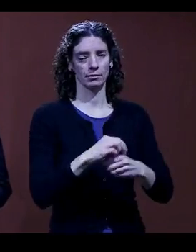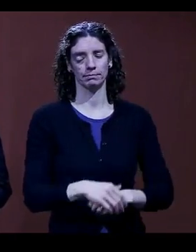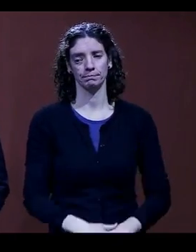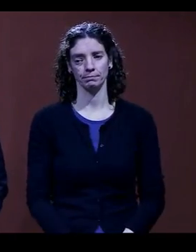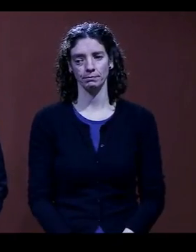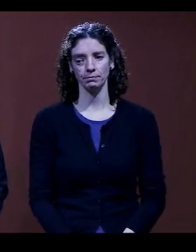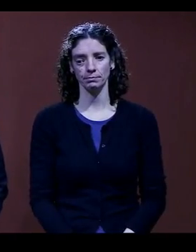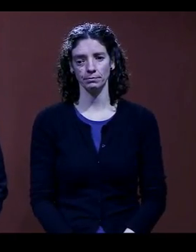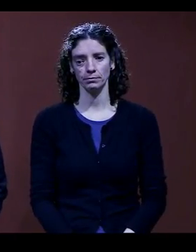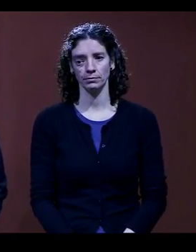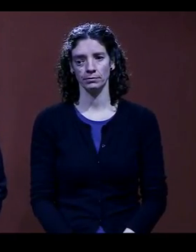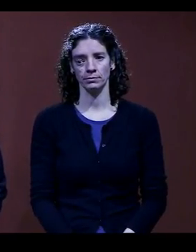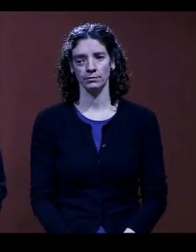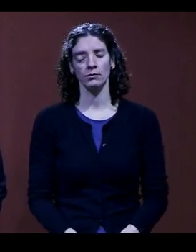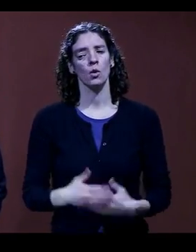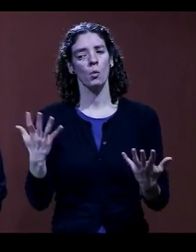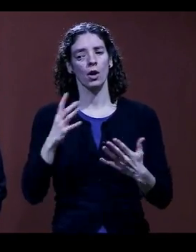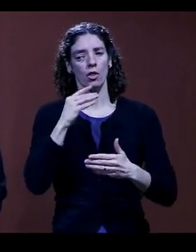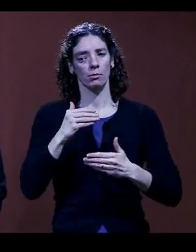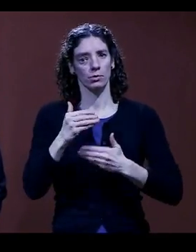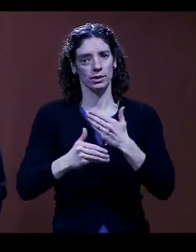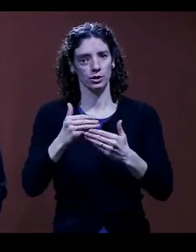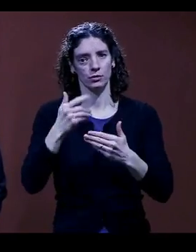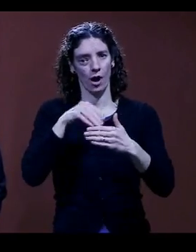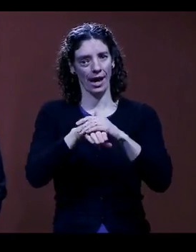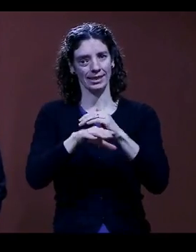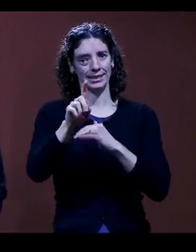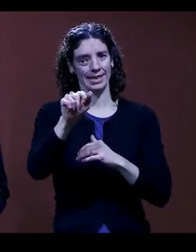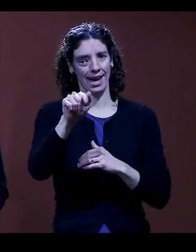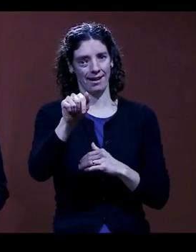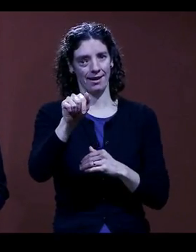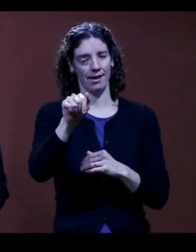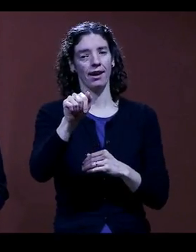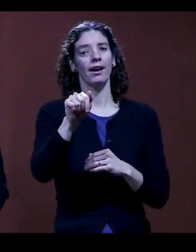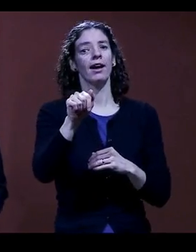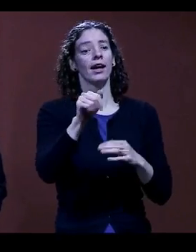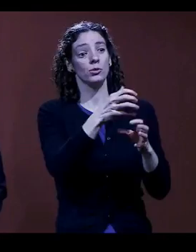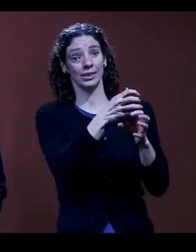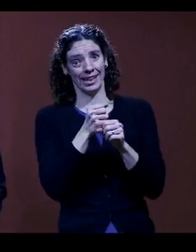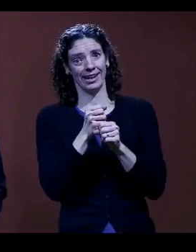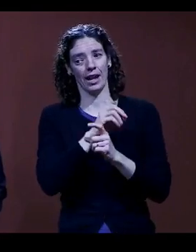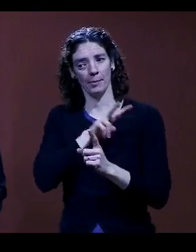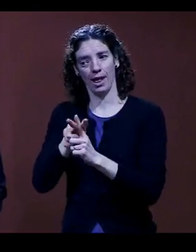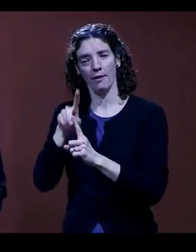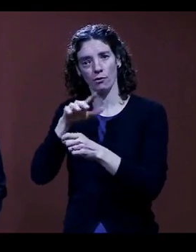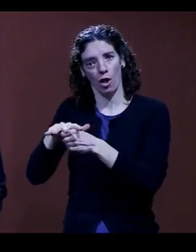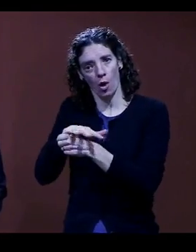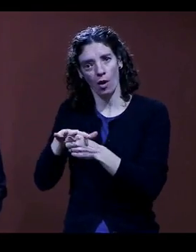What are the procedures for accessing data for use at the local levels? So you have to be able to access the data.